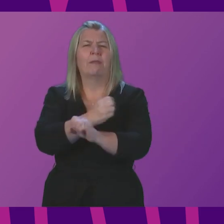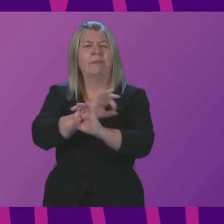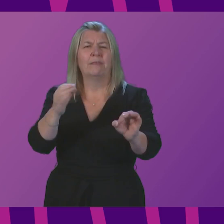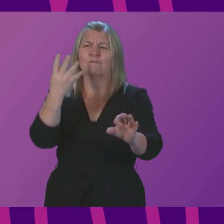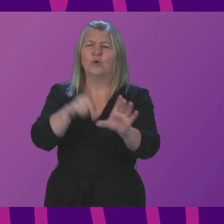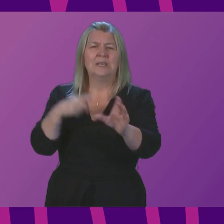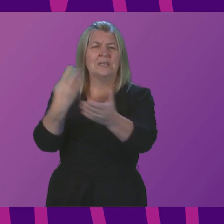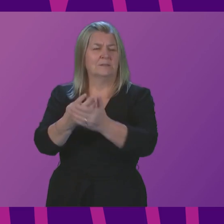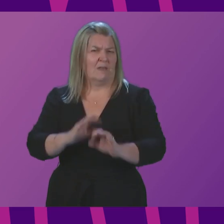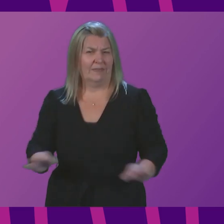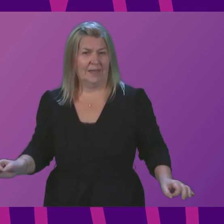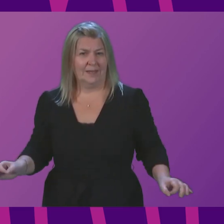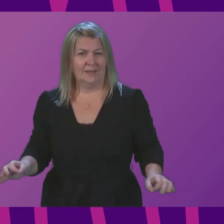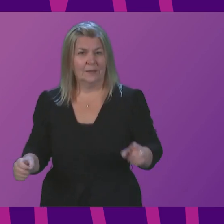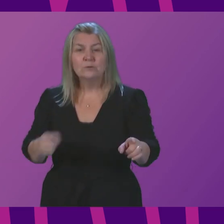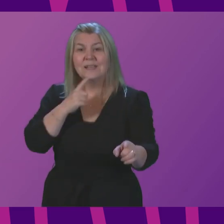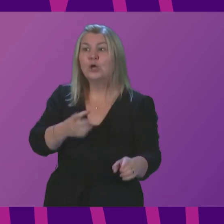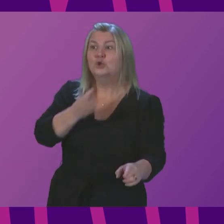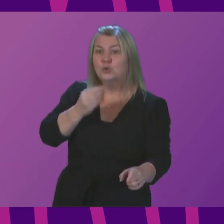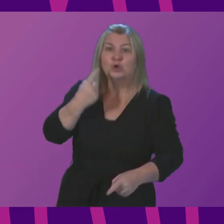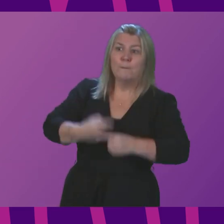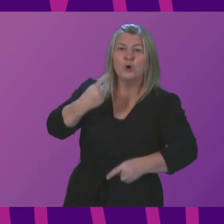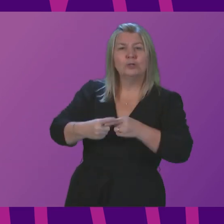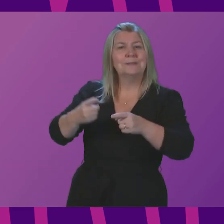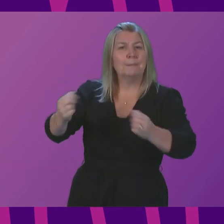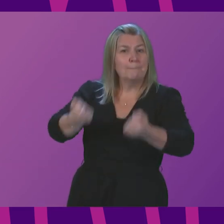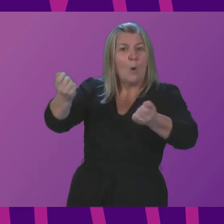Anas Sarwar says that I should use my emergency powers to take control of the hospital. As